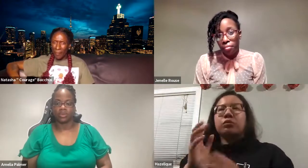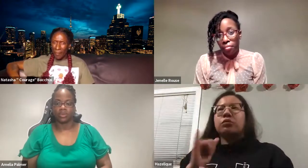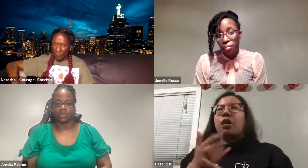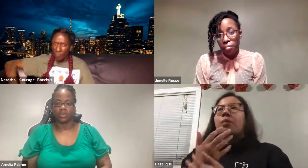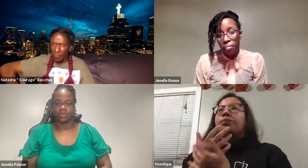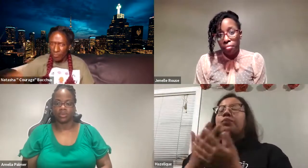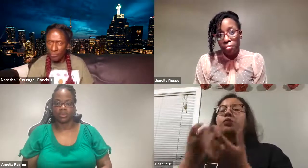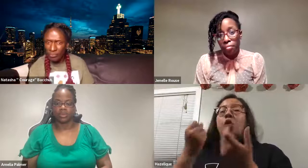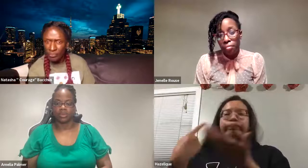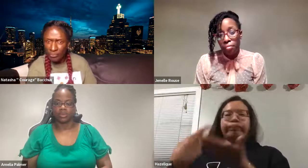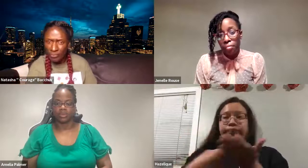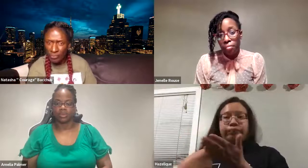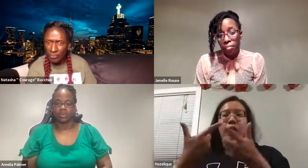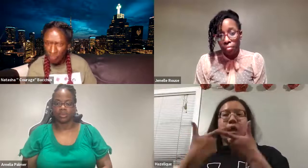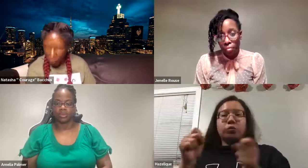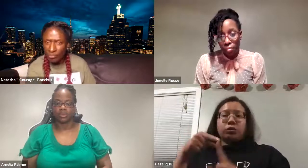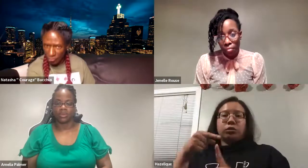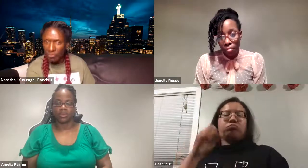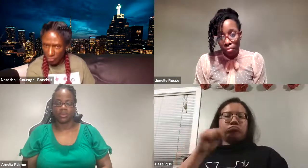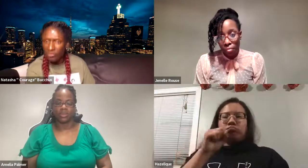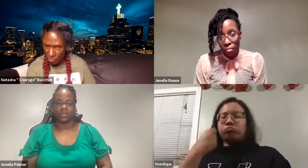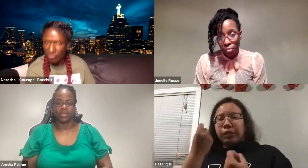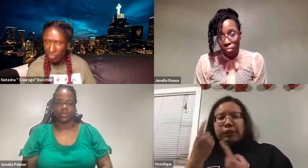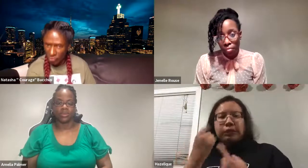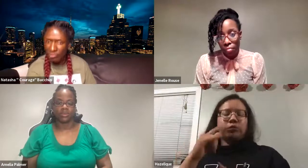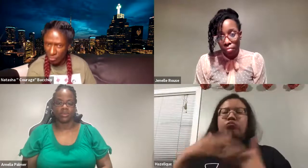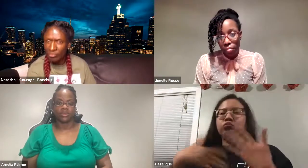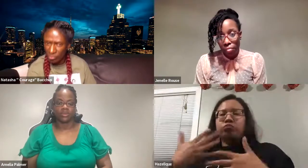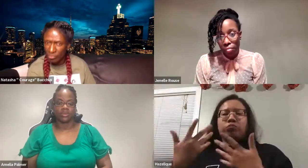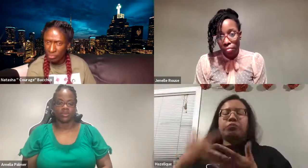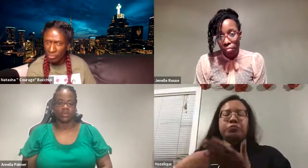i just want to clarify when we have this discussion about language and linguistics,